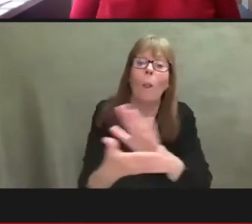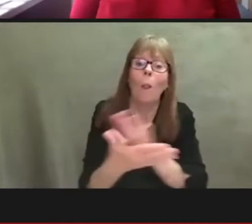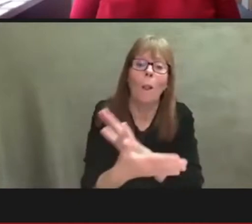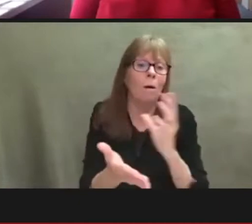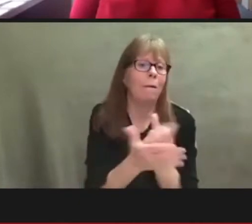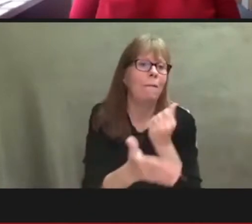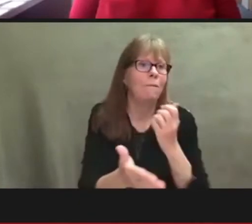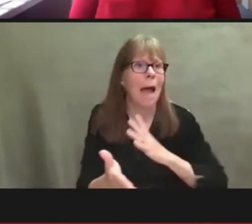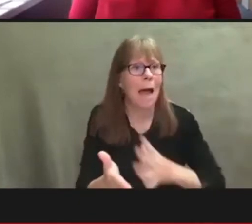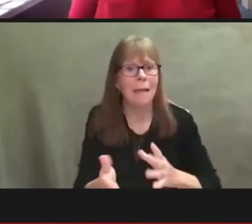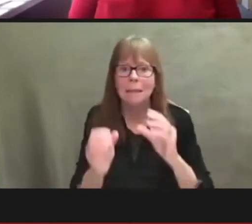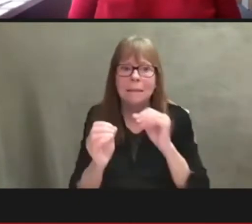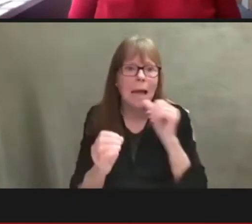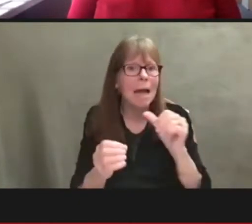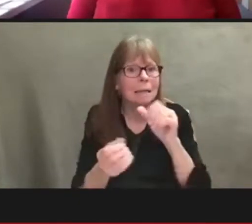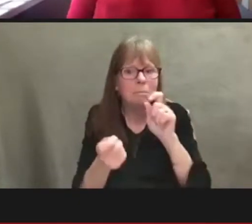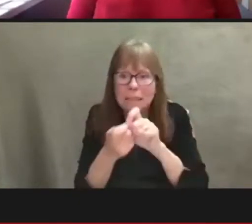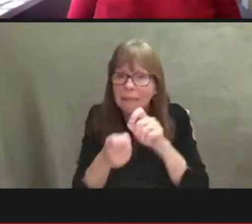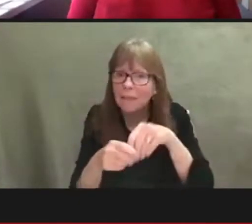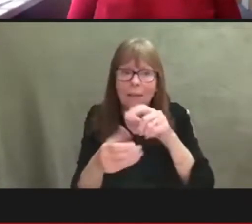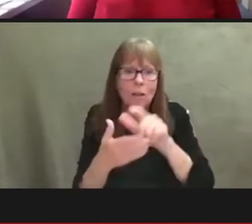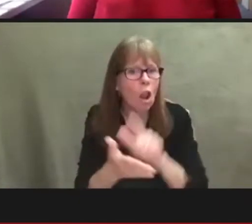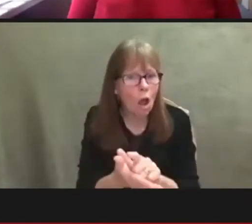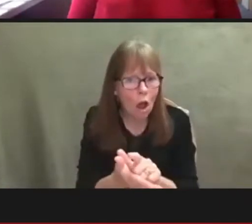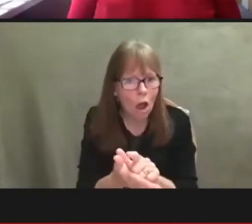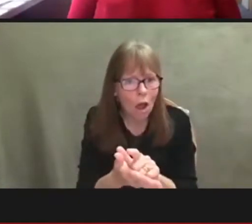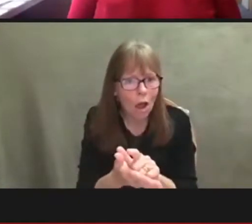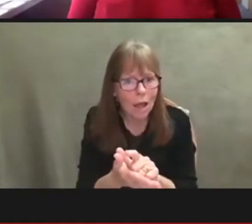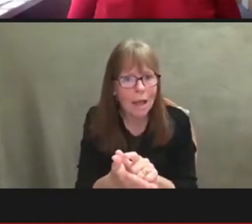and in the law that speaks to them directly.